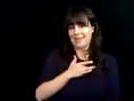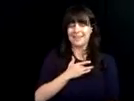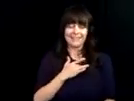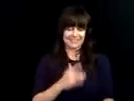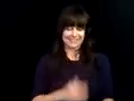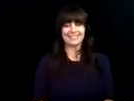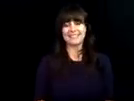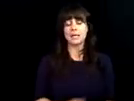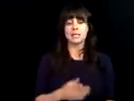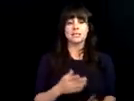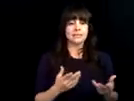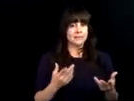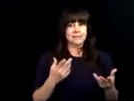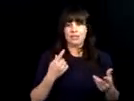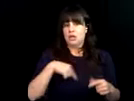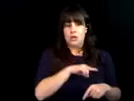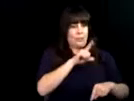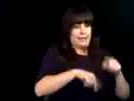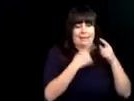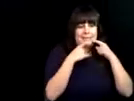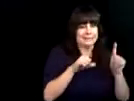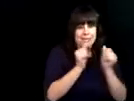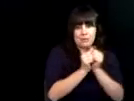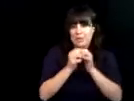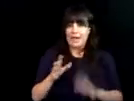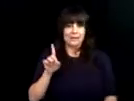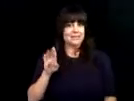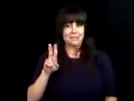You are making a major impact. >> This is Travis, caring to wish you